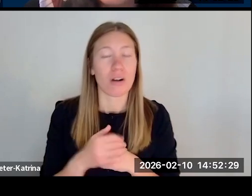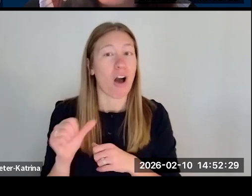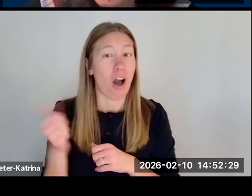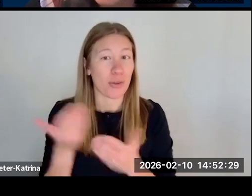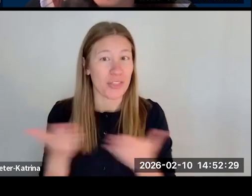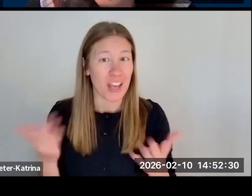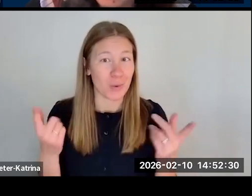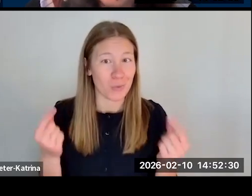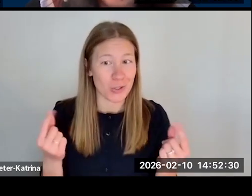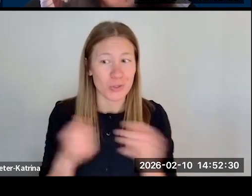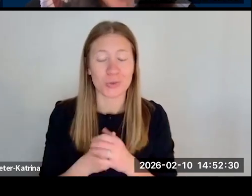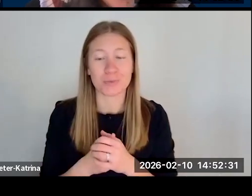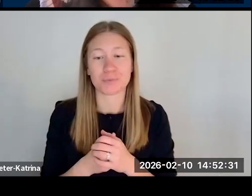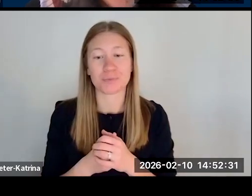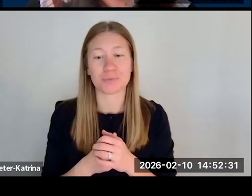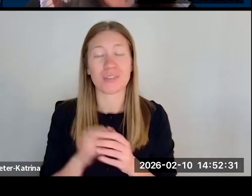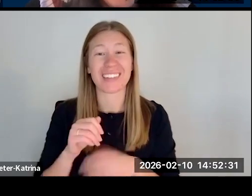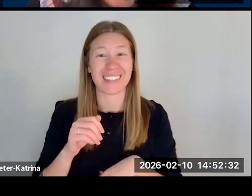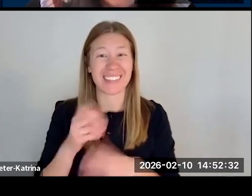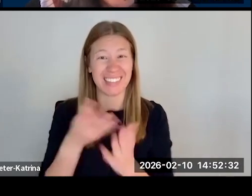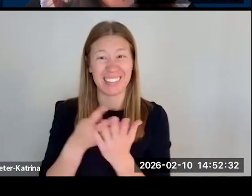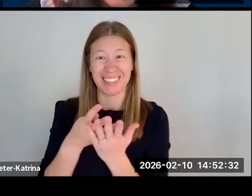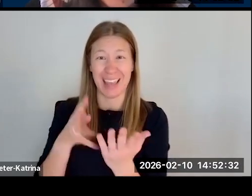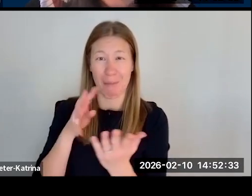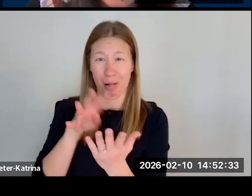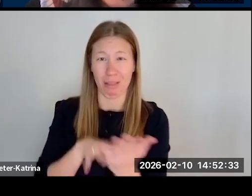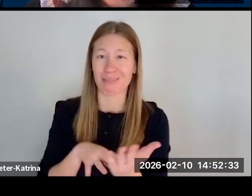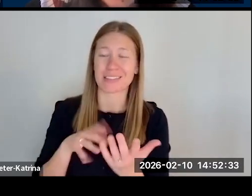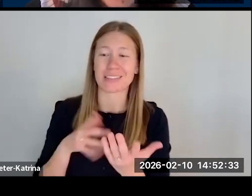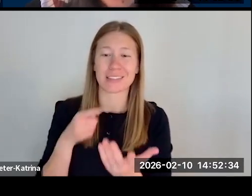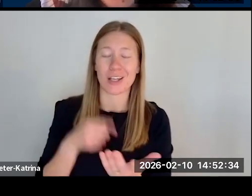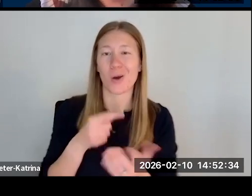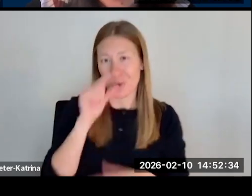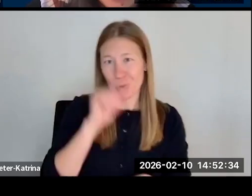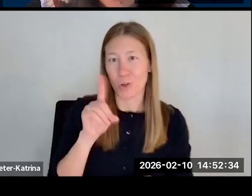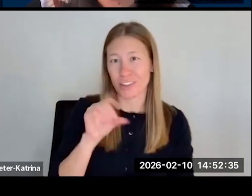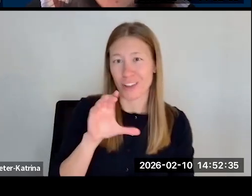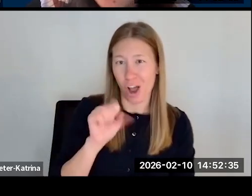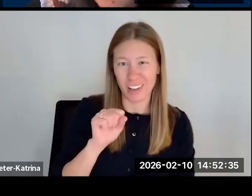to make our tables successful. So I'm gonna scroll down to our sample practice schedule